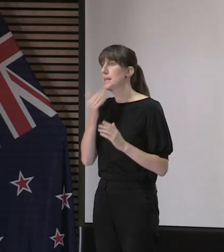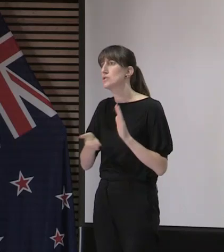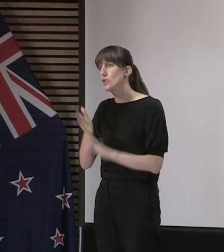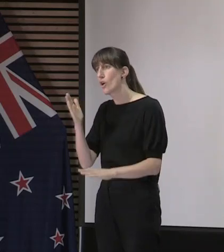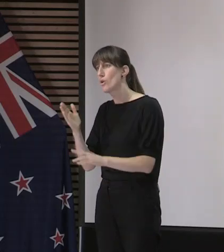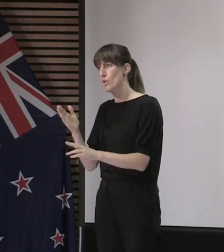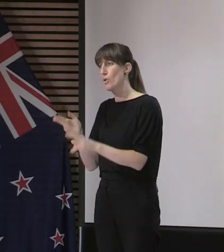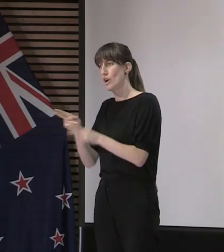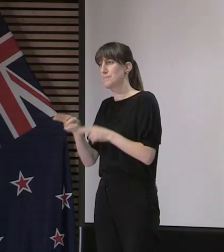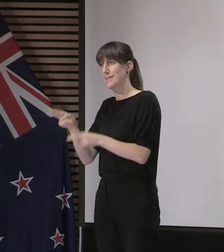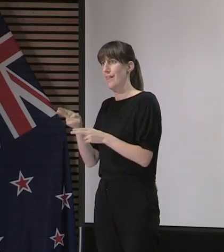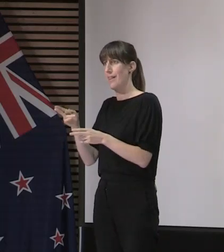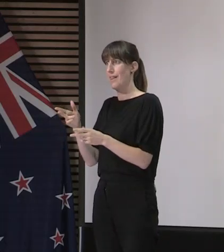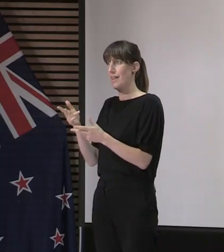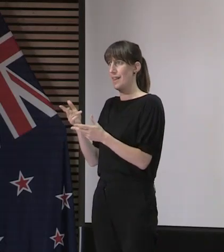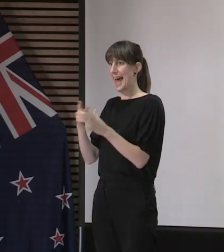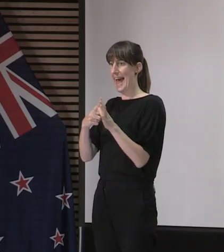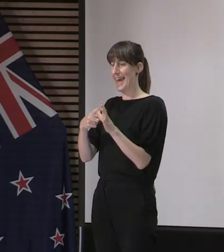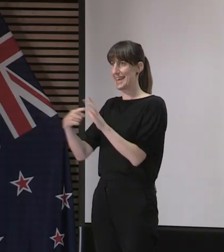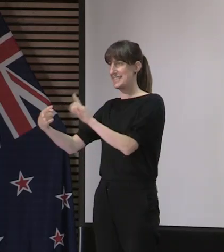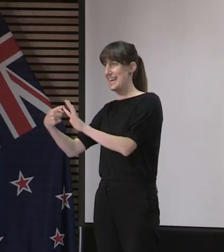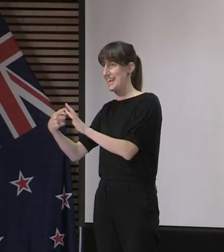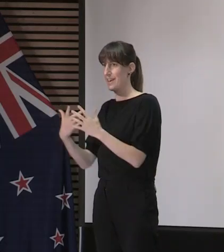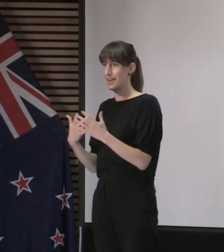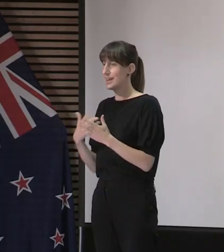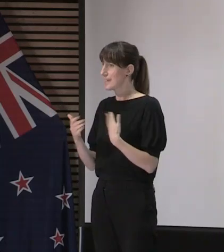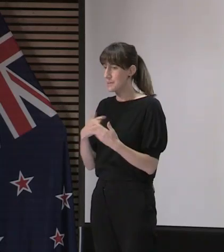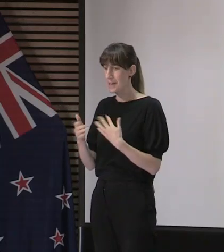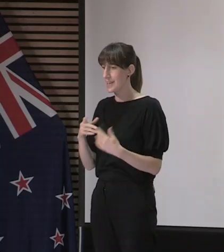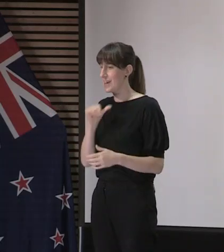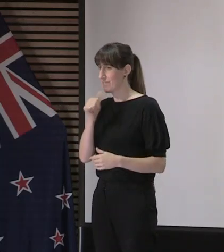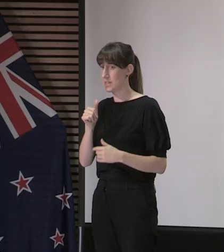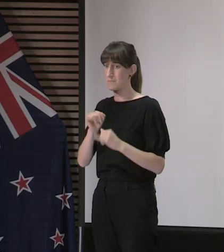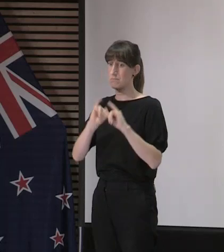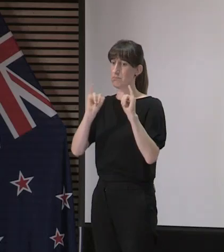that require urgent care, that they should not delay, and that continues into level